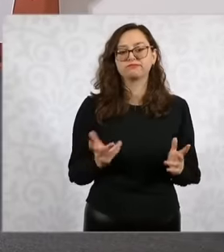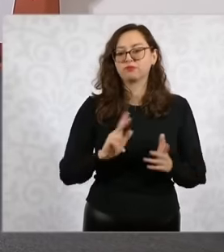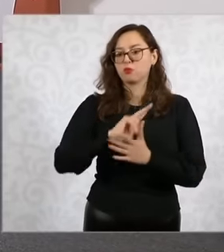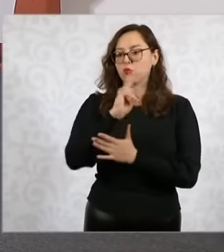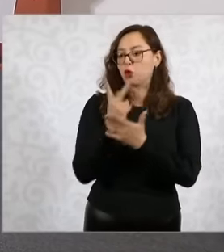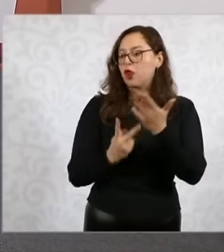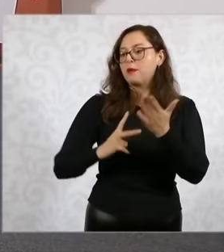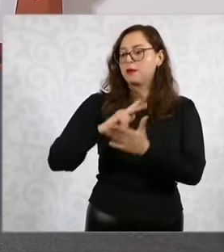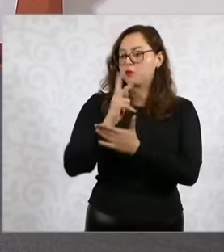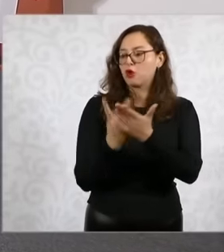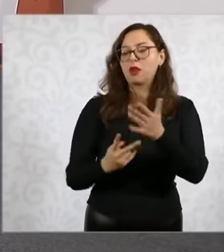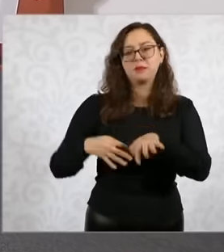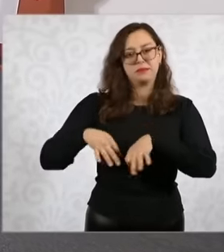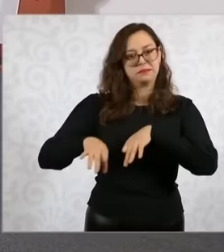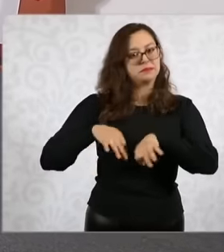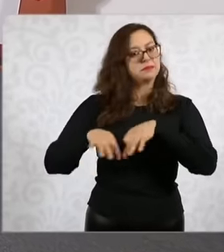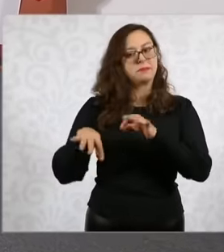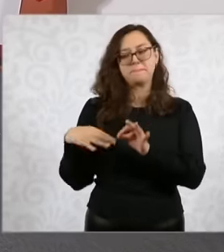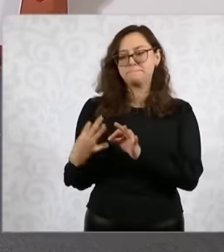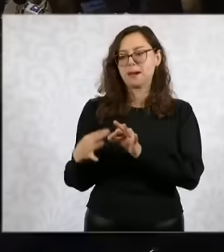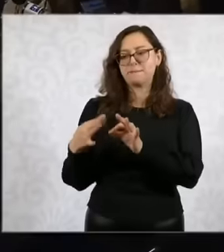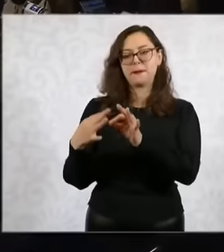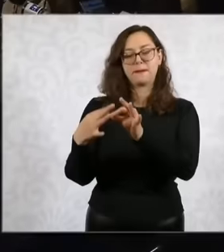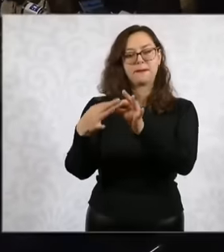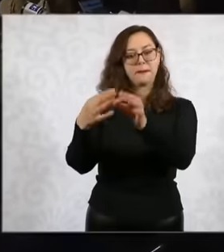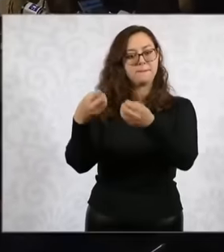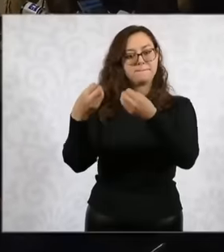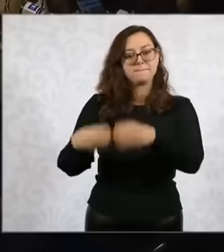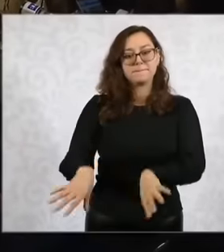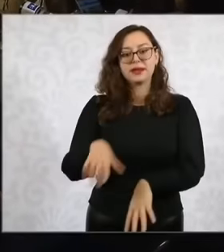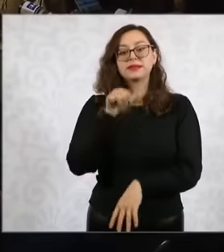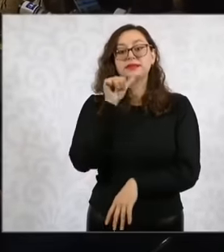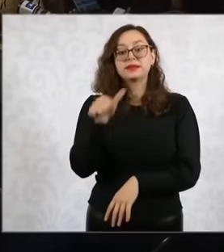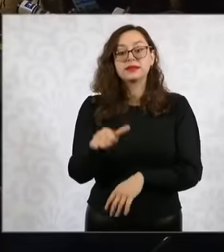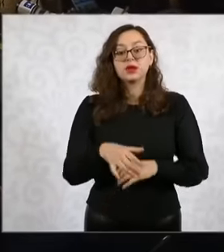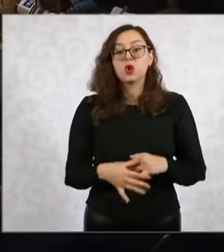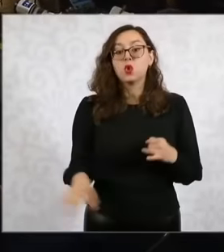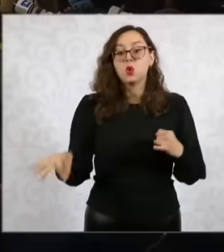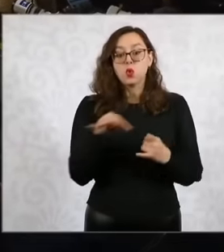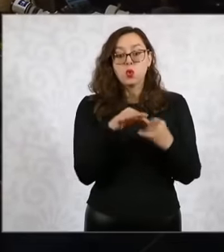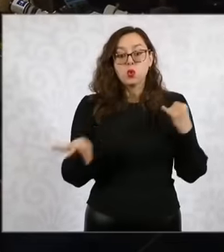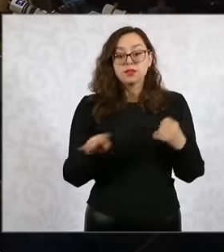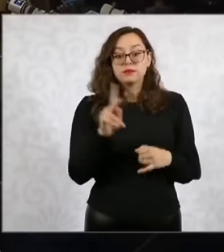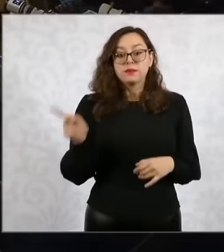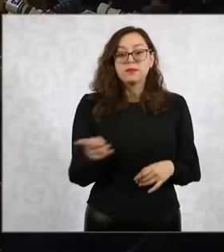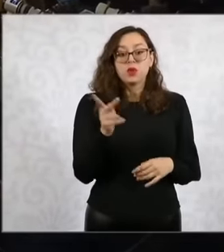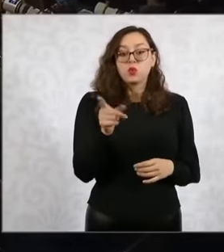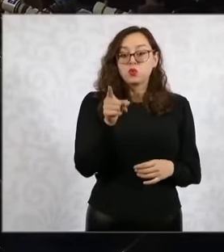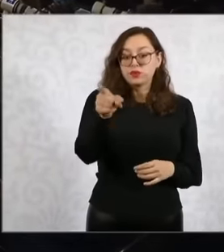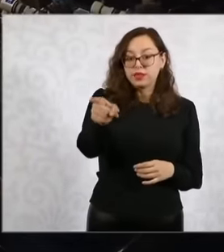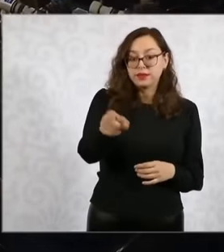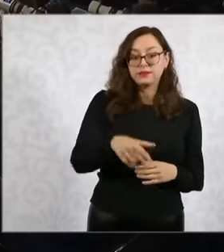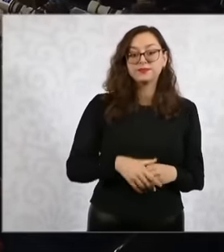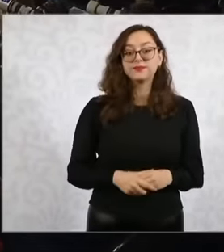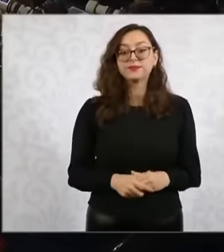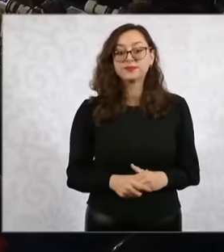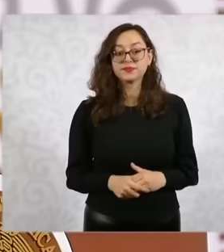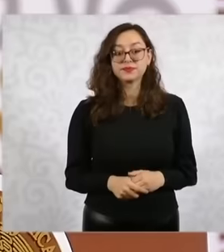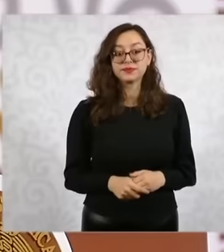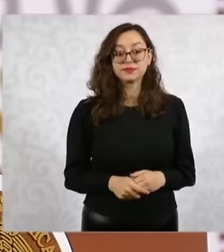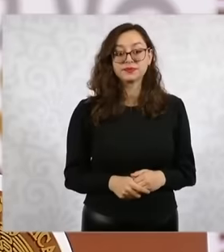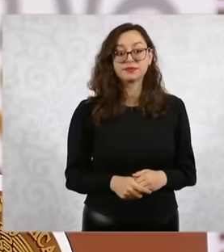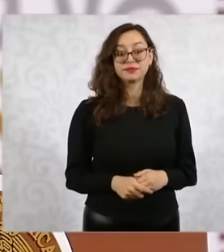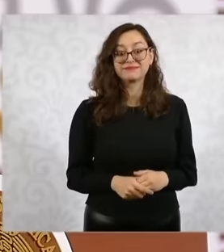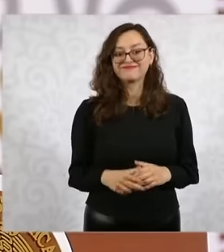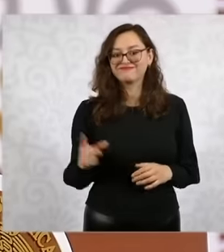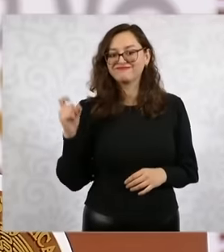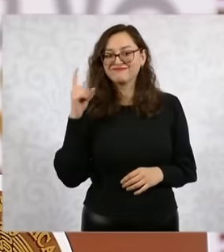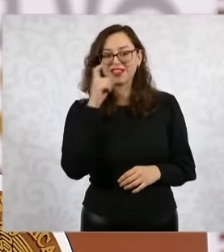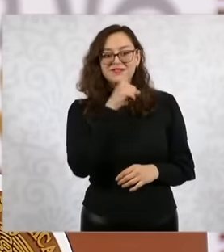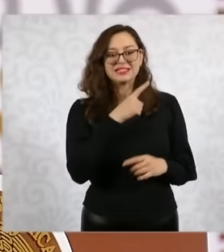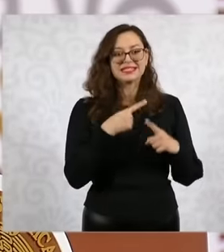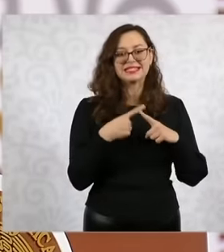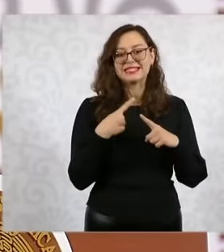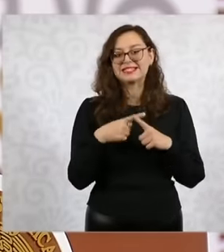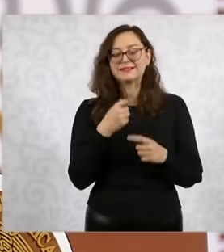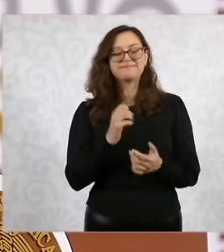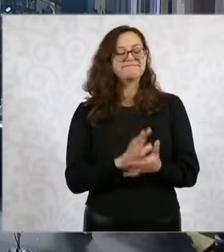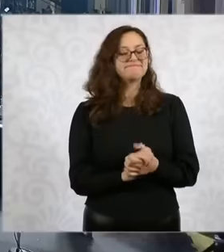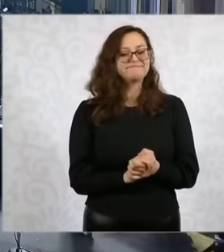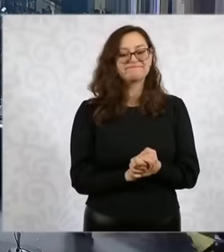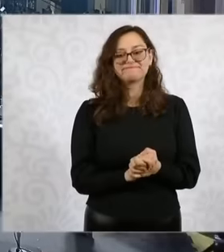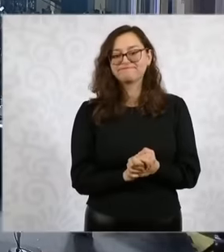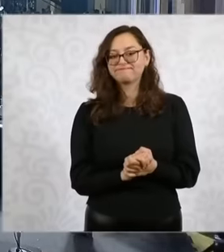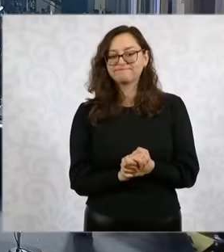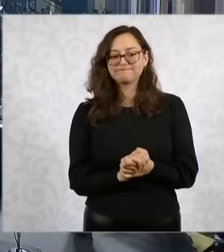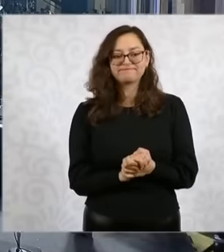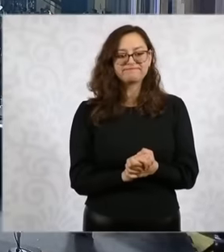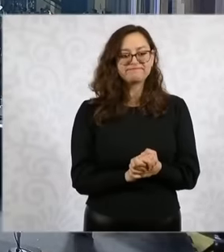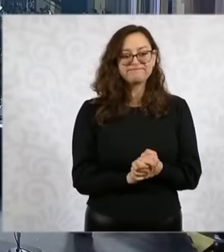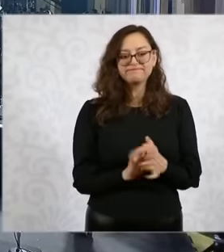we propose here in the zal let's see, the last one is coming, it's complicated to see who is up to mere